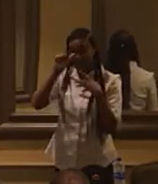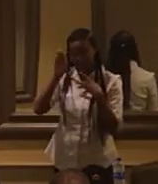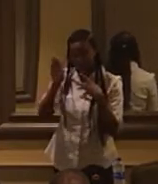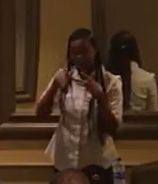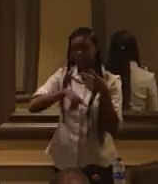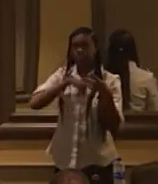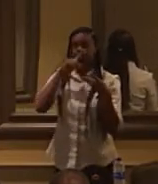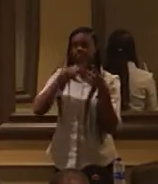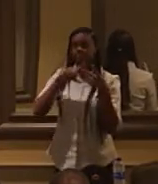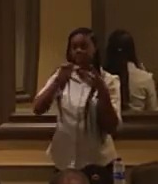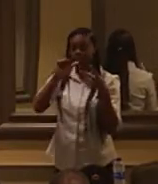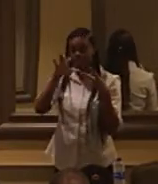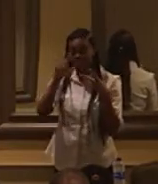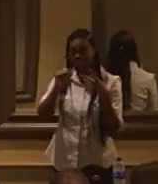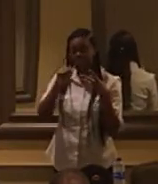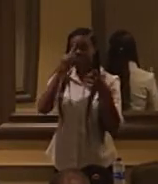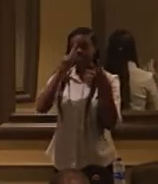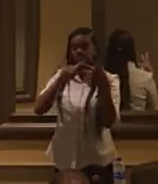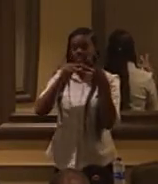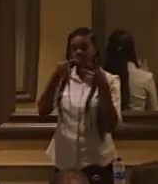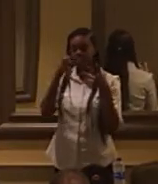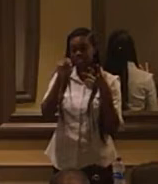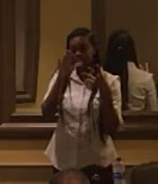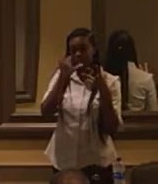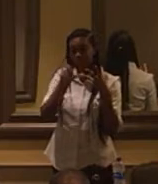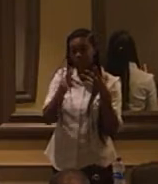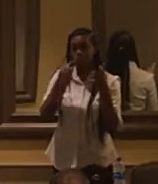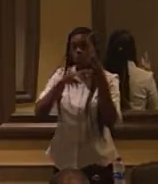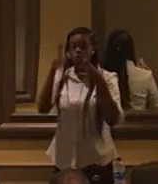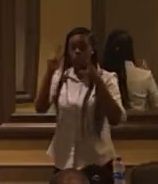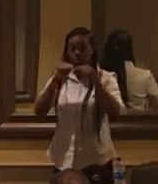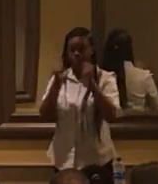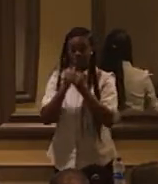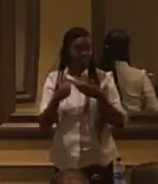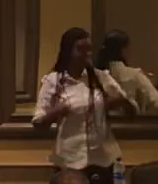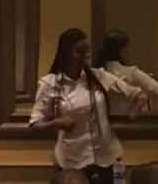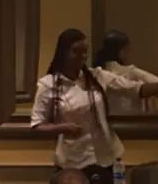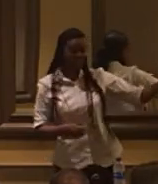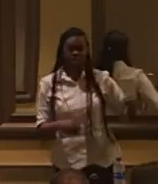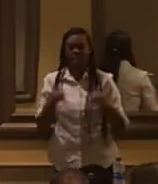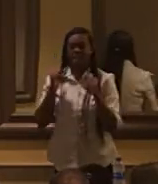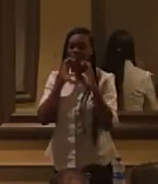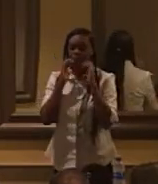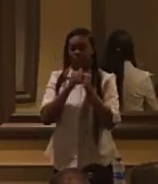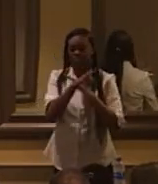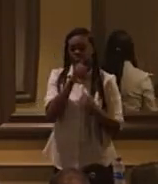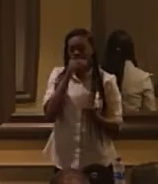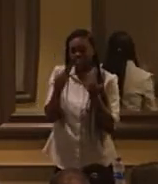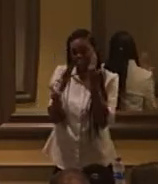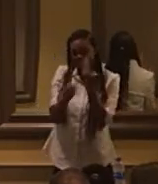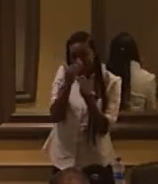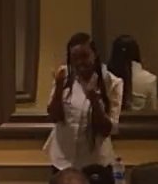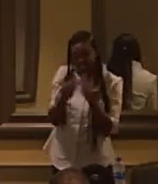I've gone on several trips to marine lab eyf, the robotics team that's some of us here.